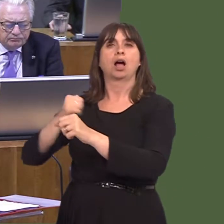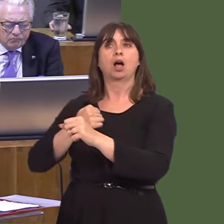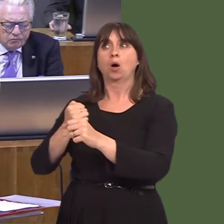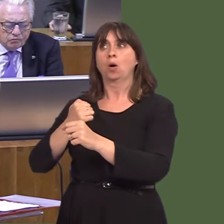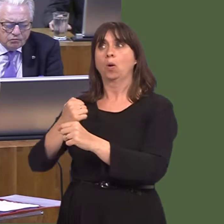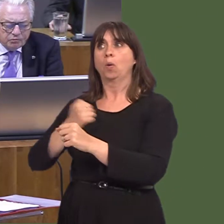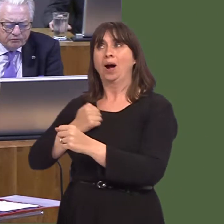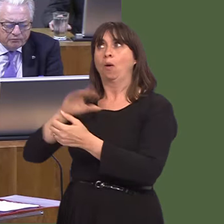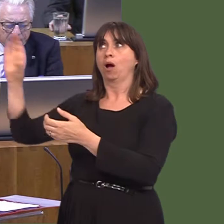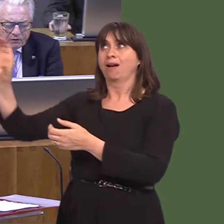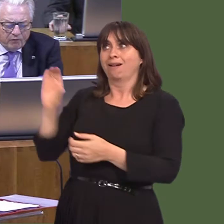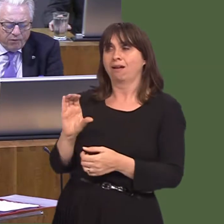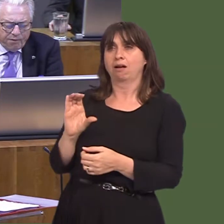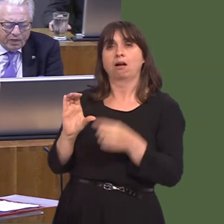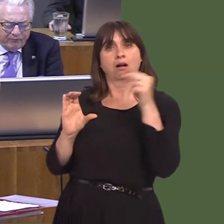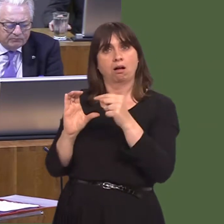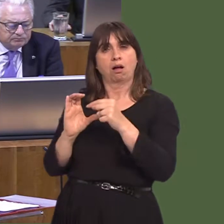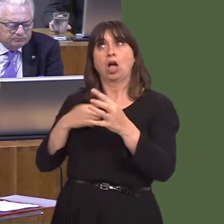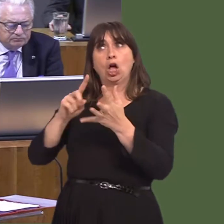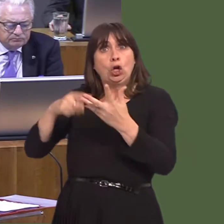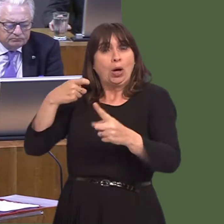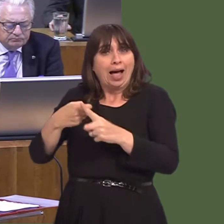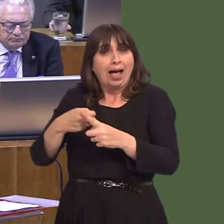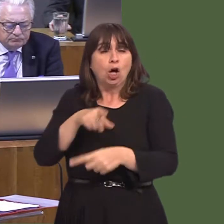of our membership of the UK. If she wants to make the case to the people of Wales that we should be independent, and